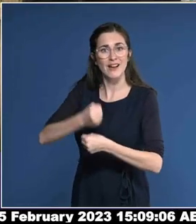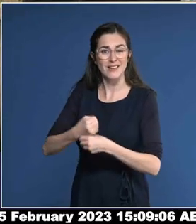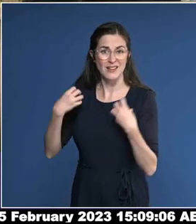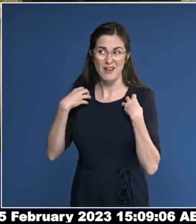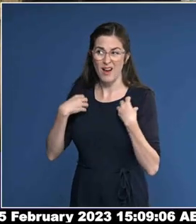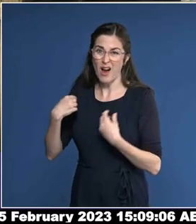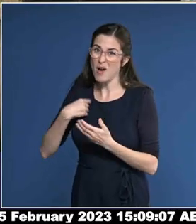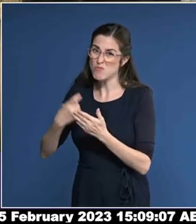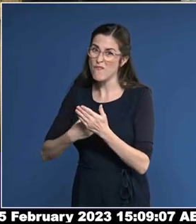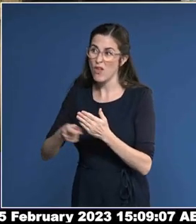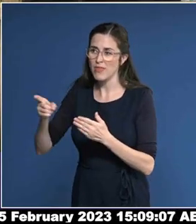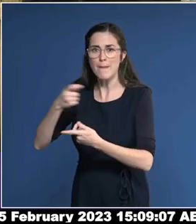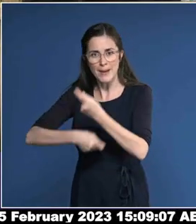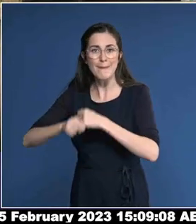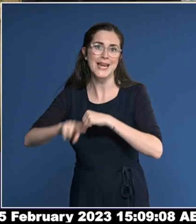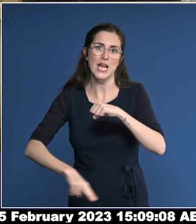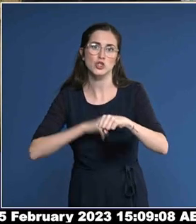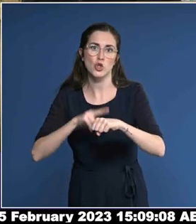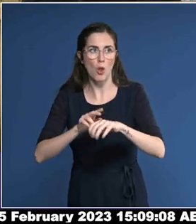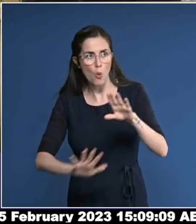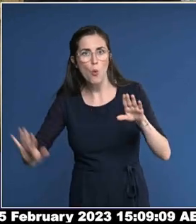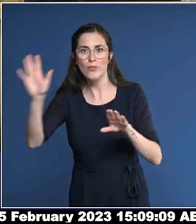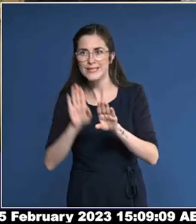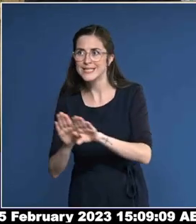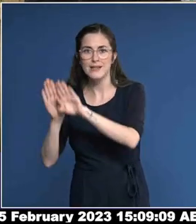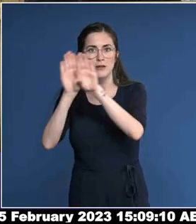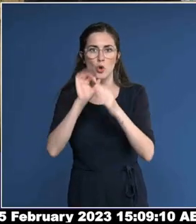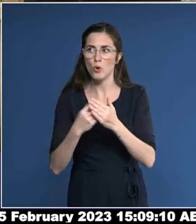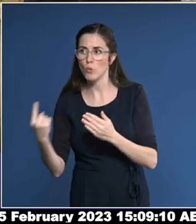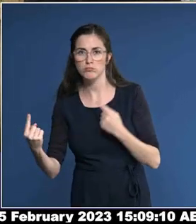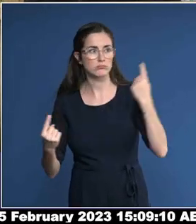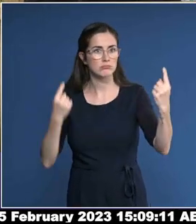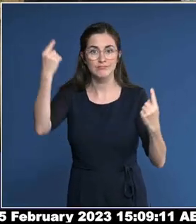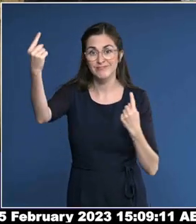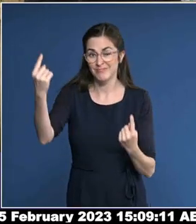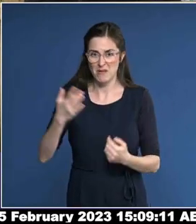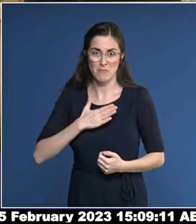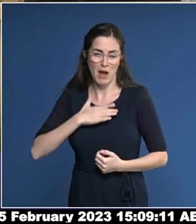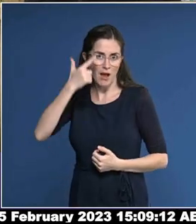organisations. That would be a great benefit to the sector. Thank you for that. I just wanted to get that in.